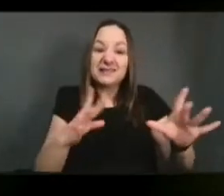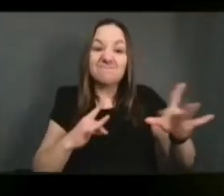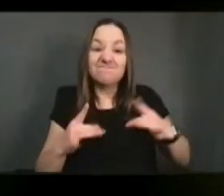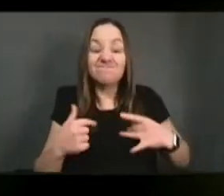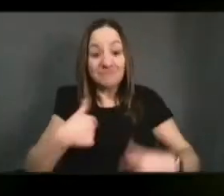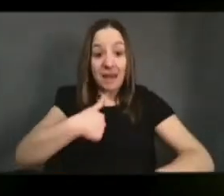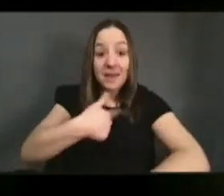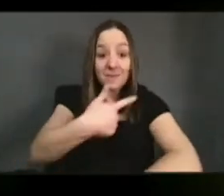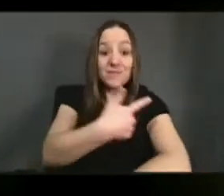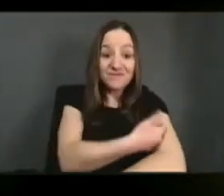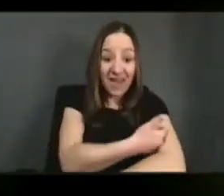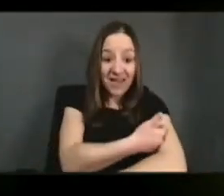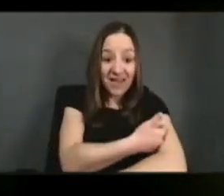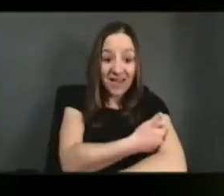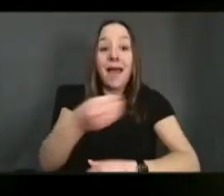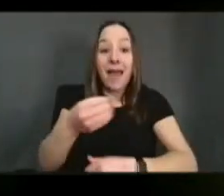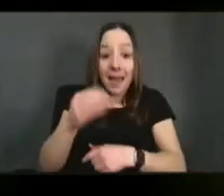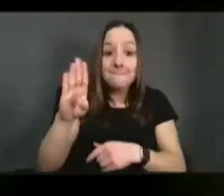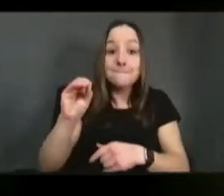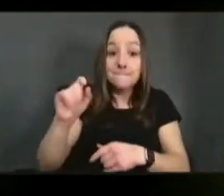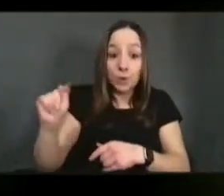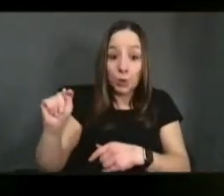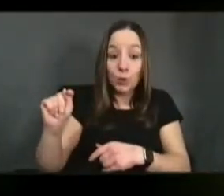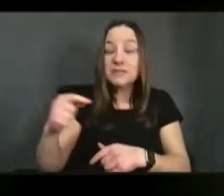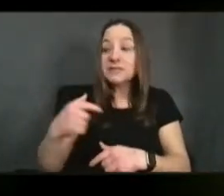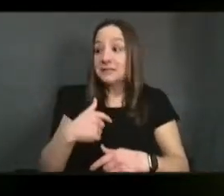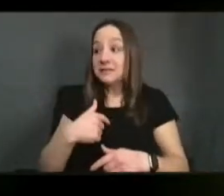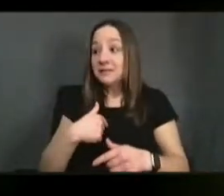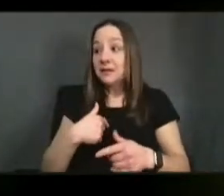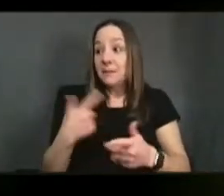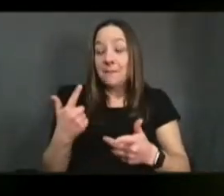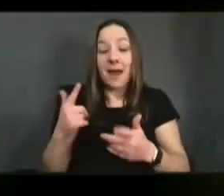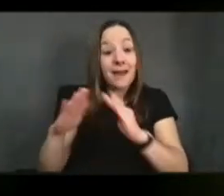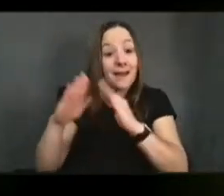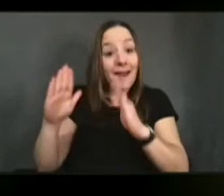more often than you thought. I'm vaccinated and boosted. I'm in a